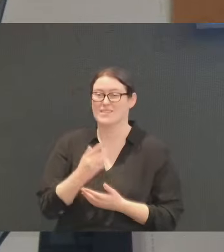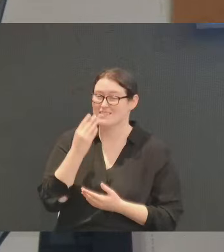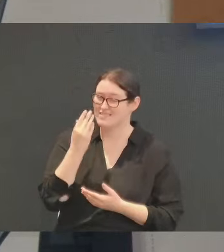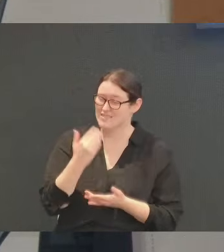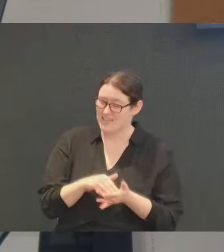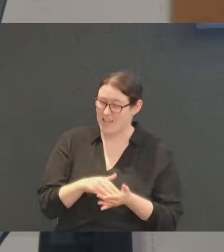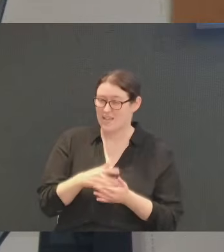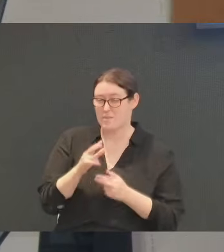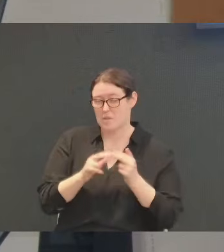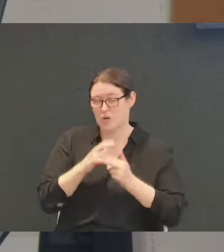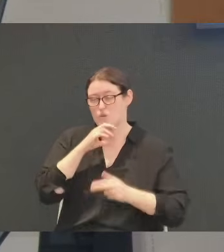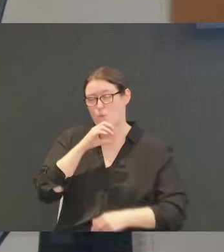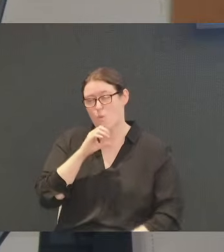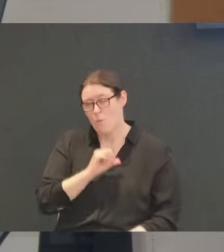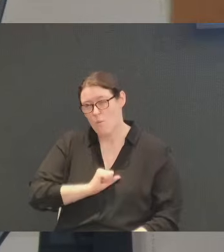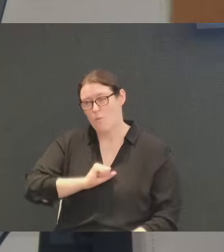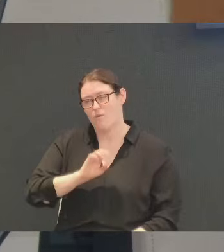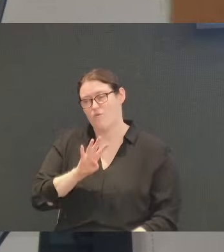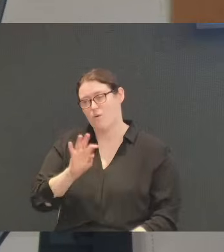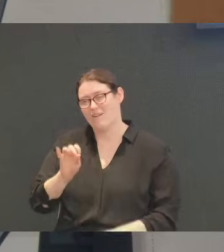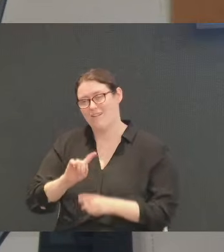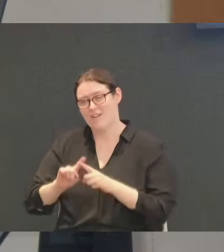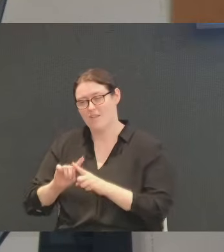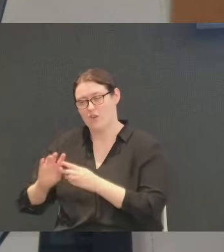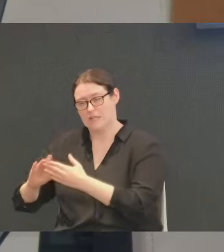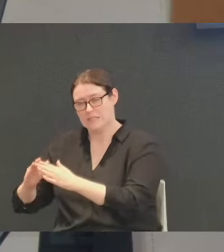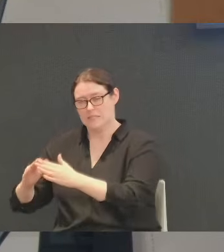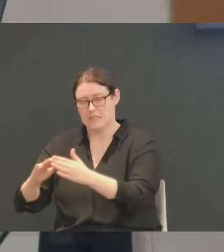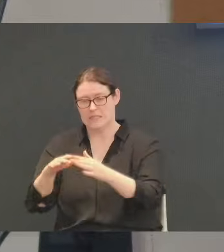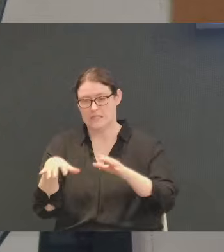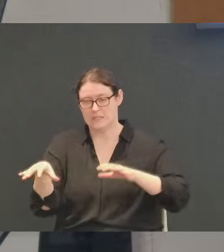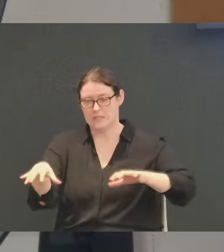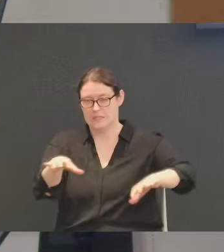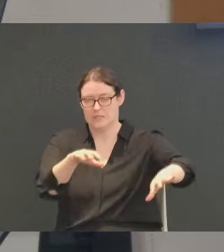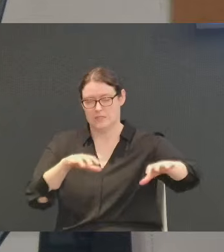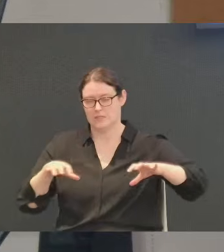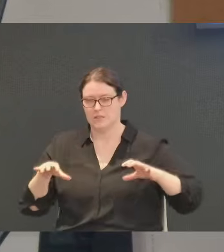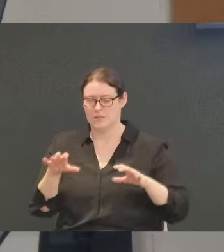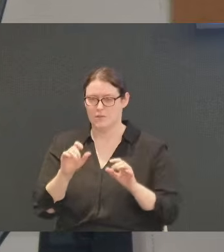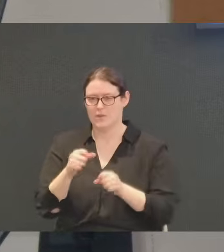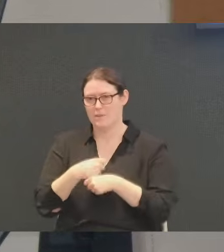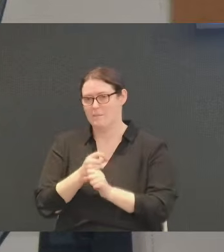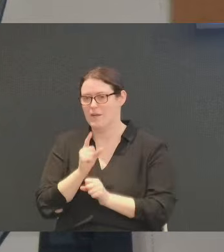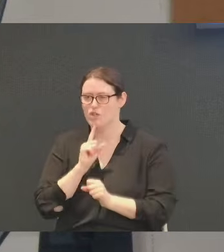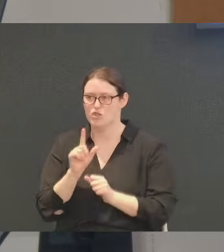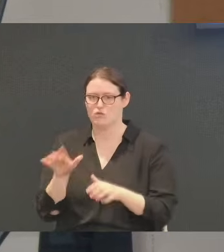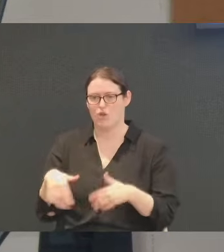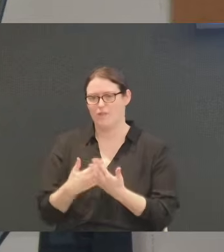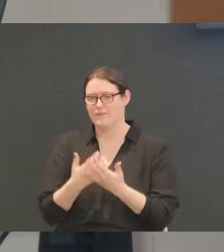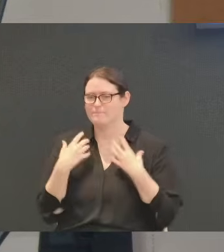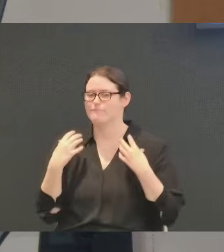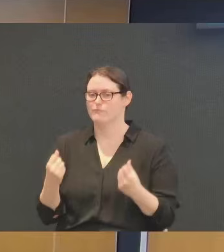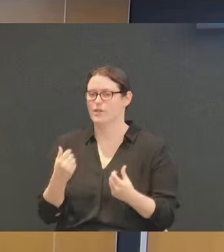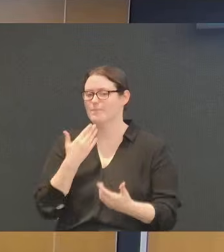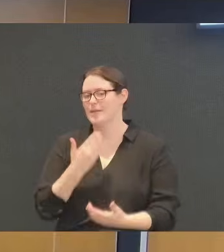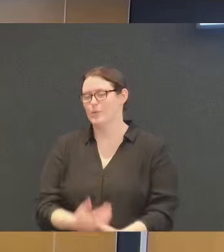We've got 49 municipalities and we have to make sure that they are strong. Thank you. Thank you,